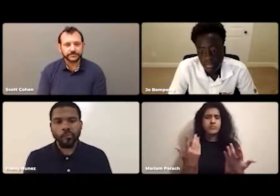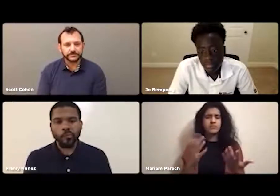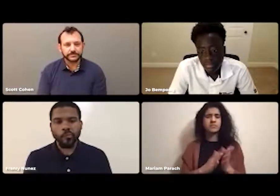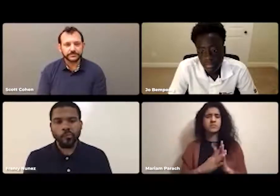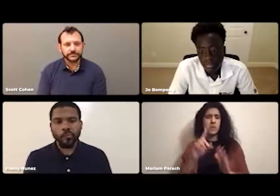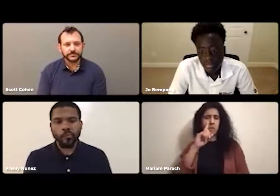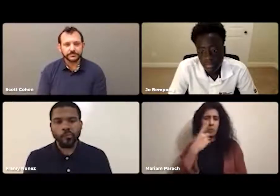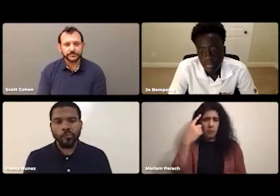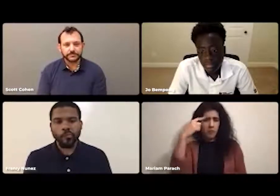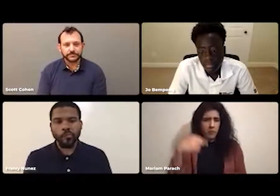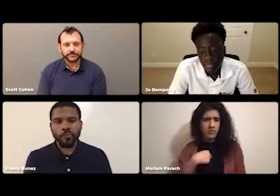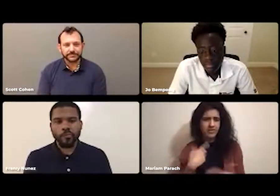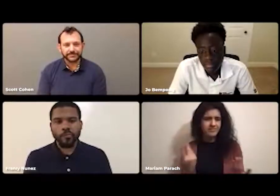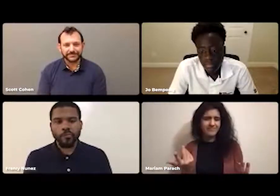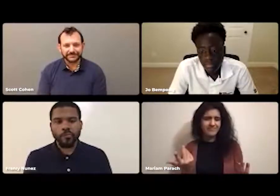And then, I worked in a lab.